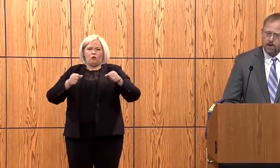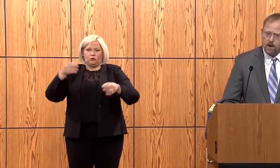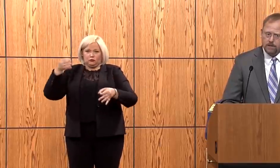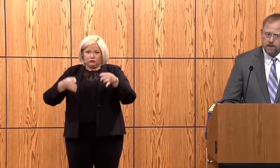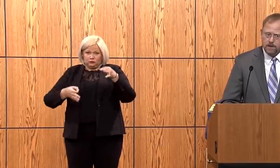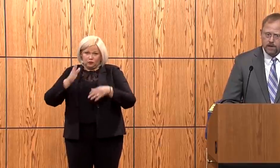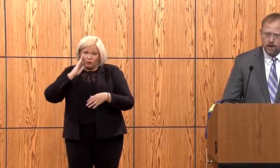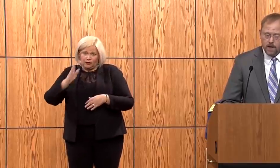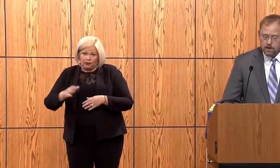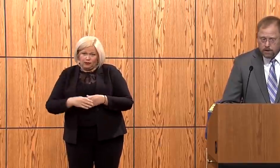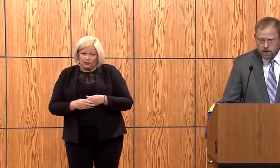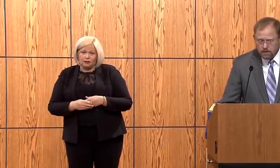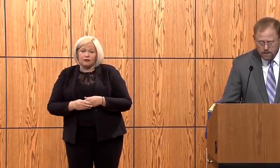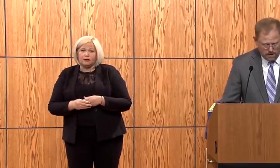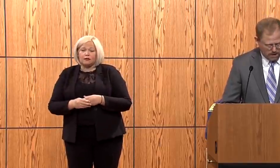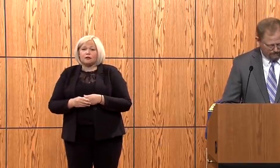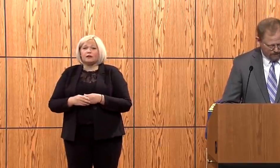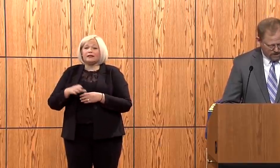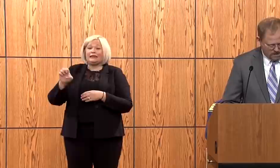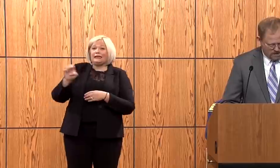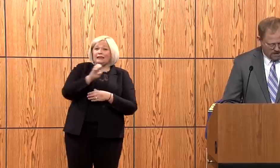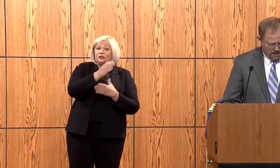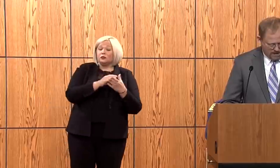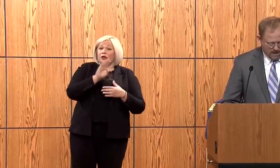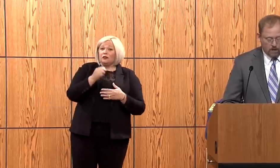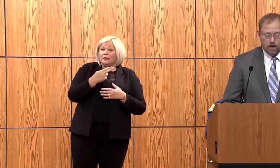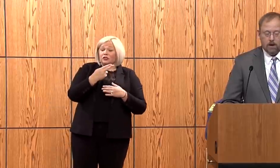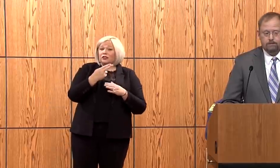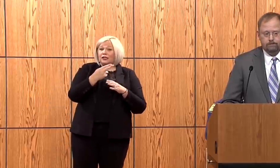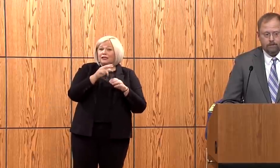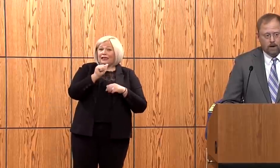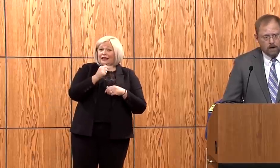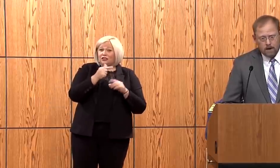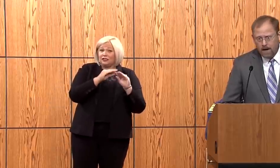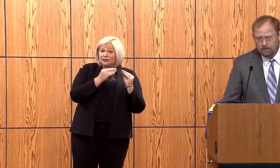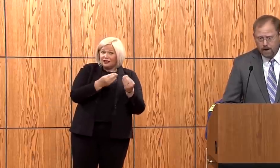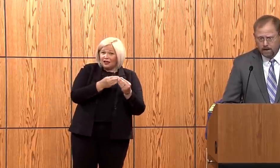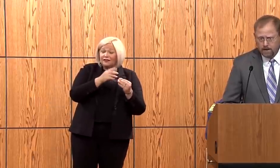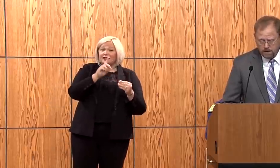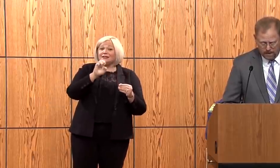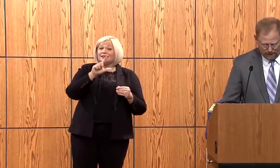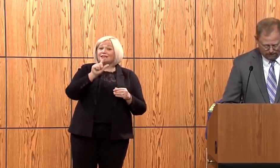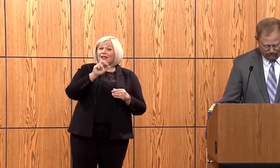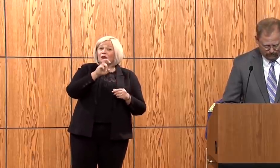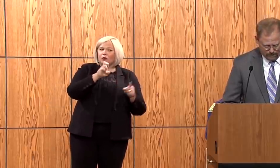OFFICE FOR THE WESTERN DISTRICT OF MICHIGAN IS PROSECUTING THIS OF MICHIGAN IS PROSECUTING THIS FEDERAL CASE.